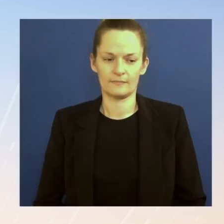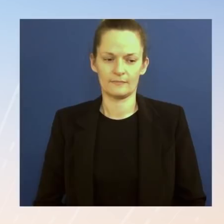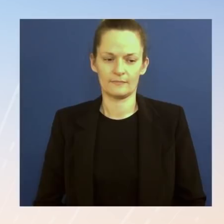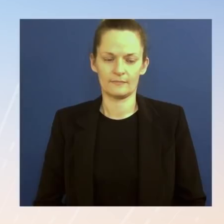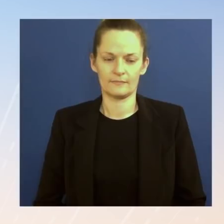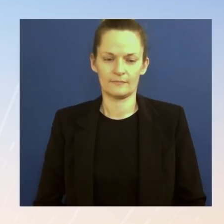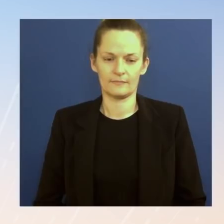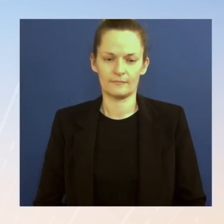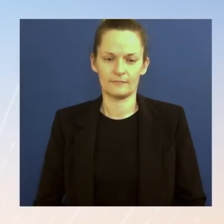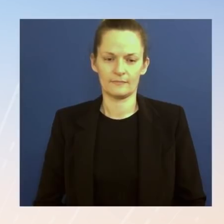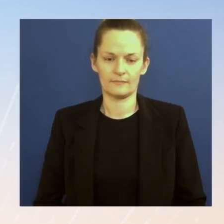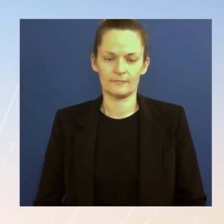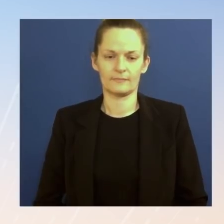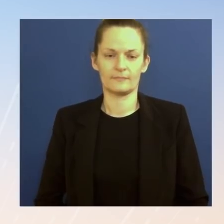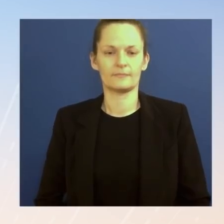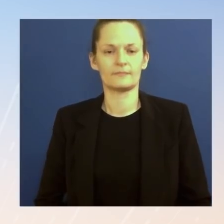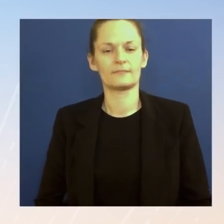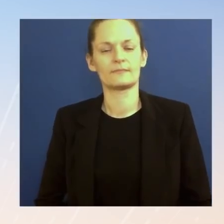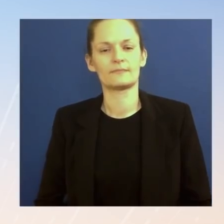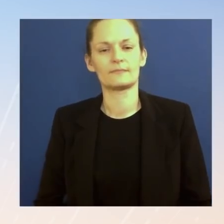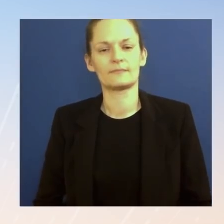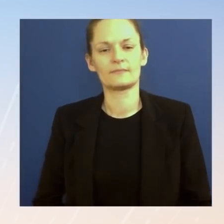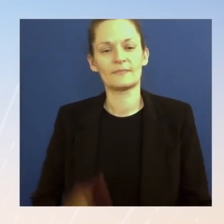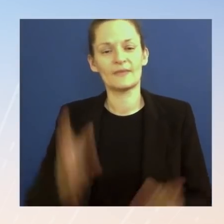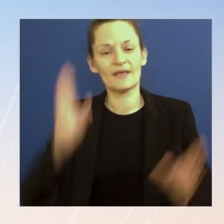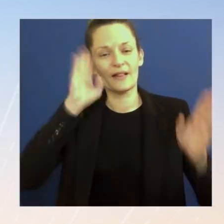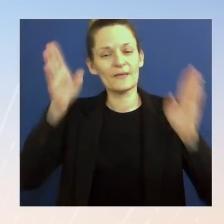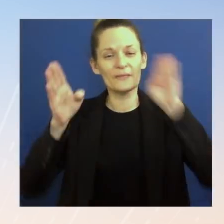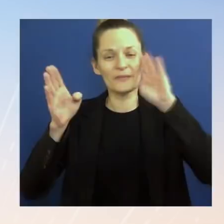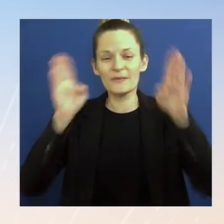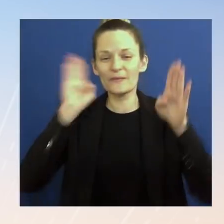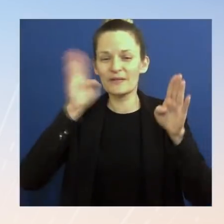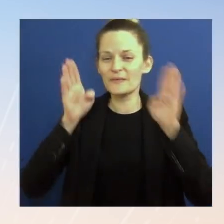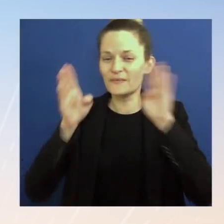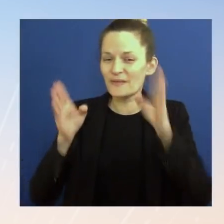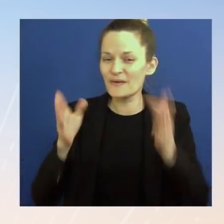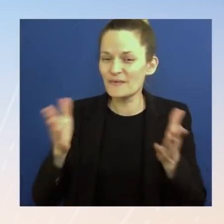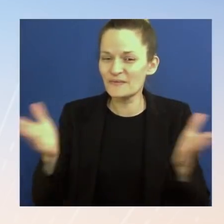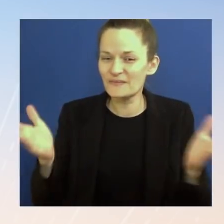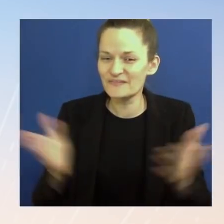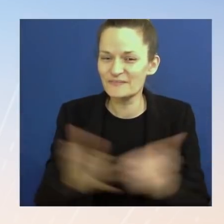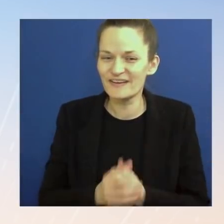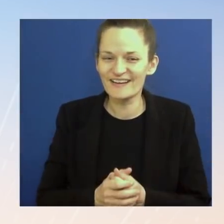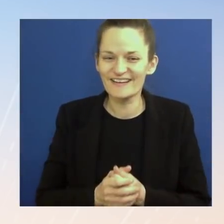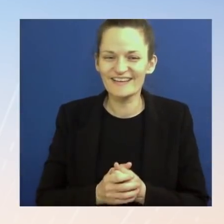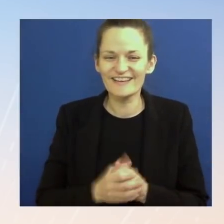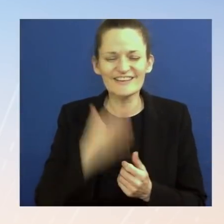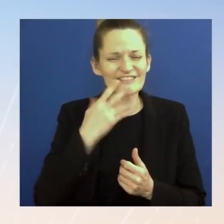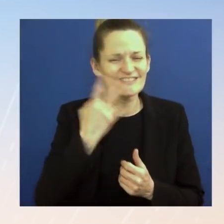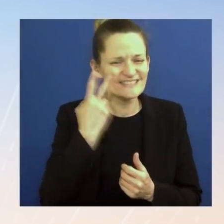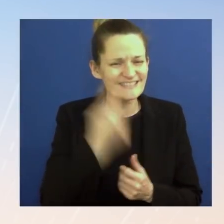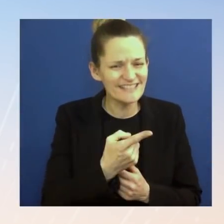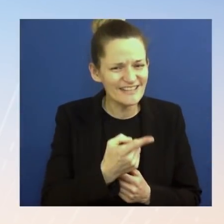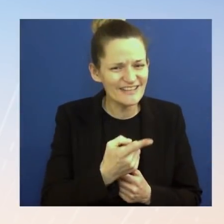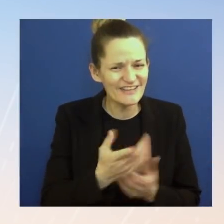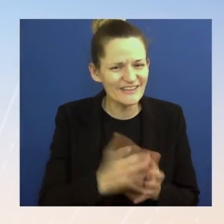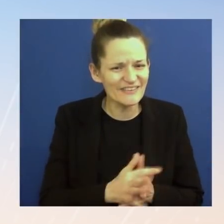Ms. Psaki: Hi, everyone. The Press: Hello. Good to see you. Ms. Psaki: Good to see you. Okay, I have nothing at the top for you.